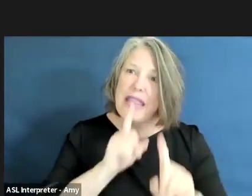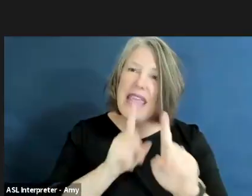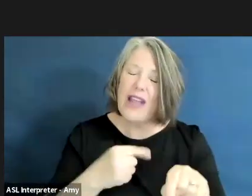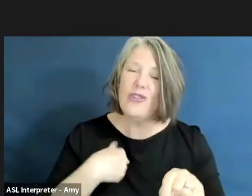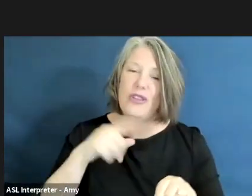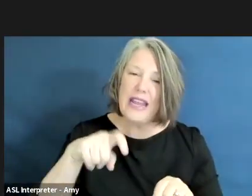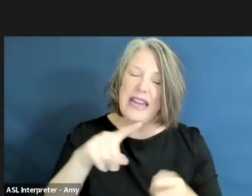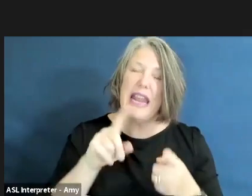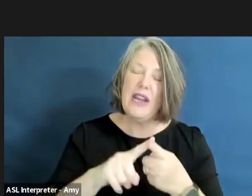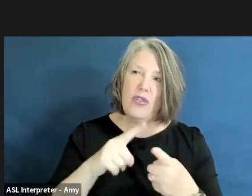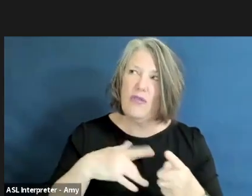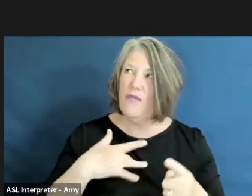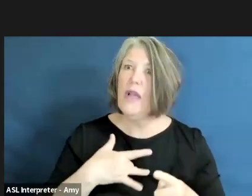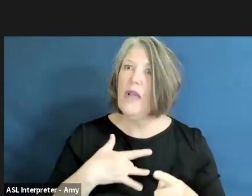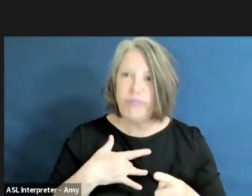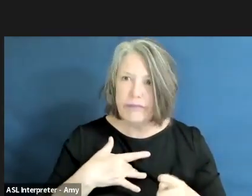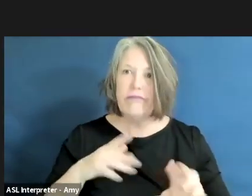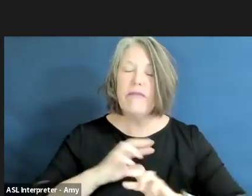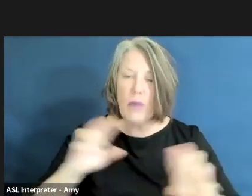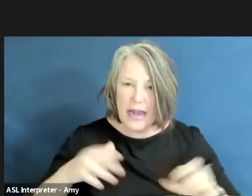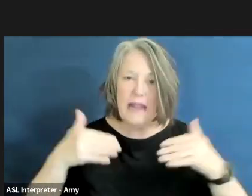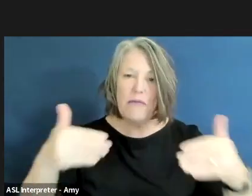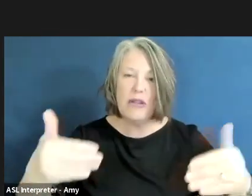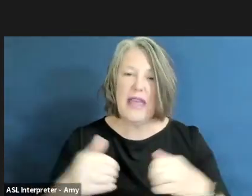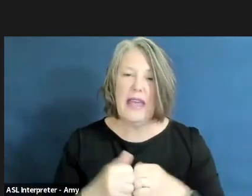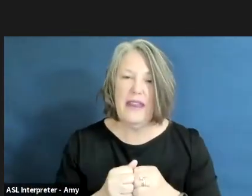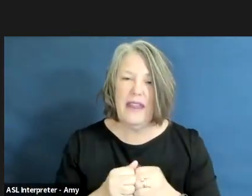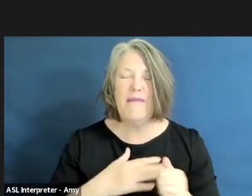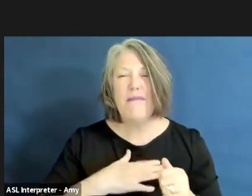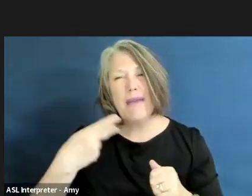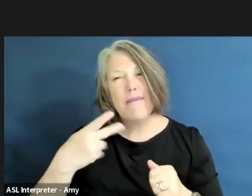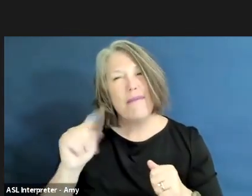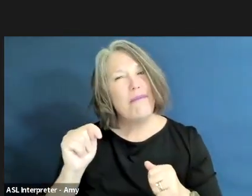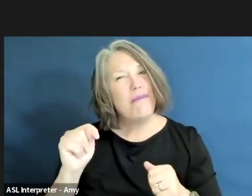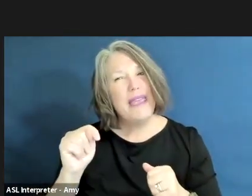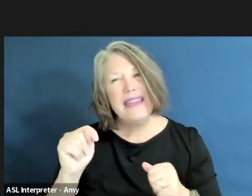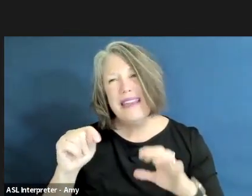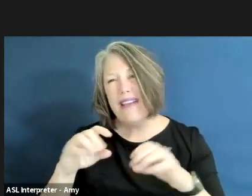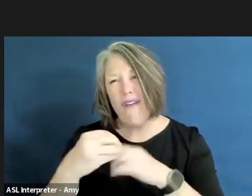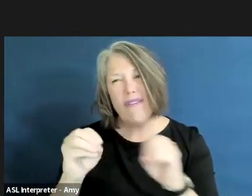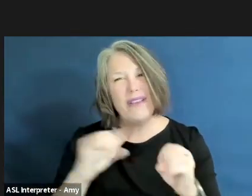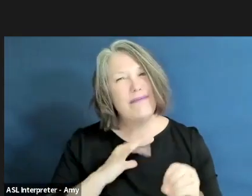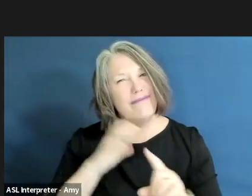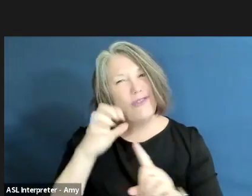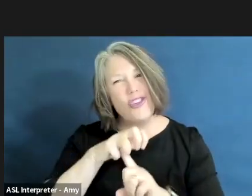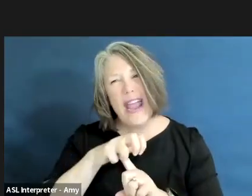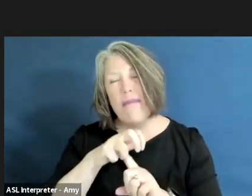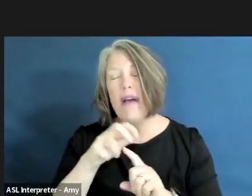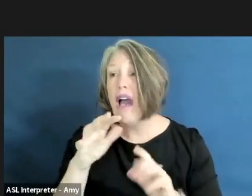And my PT practice, they were champions. I had been with them at this point since I was 25,